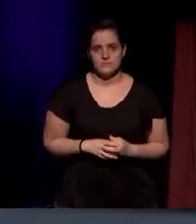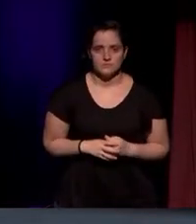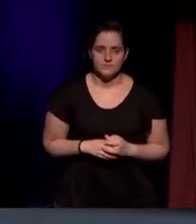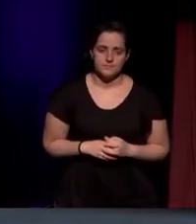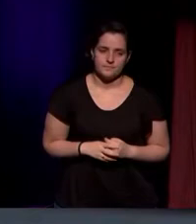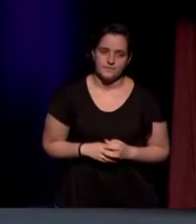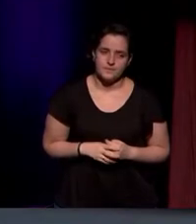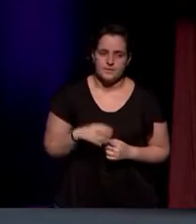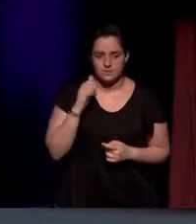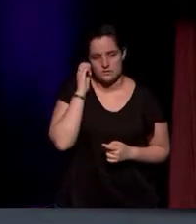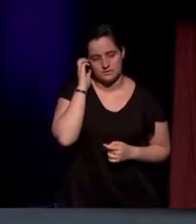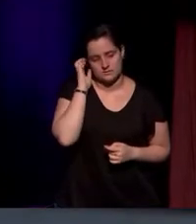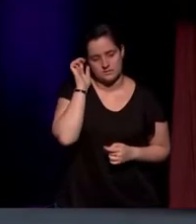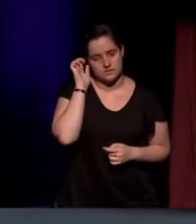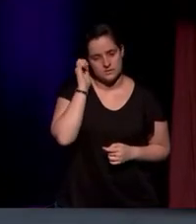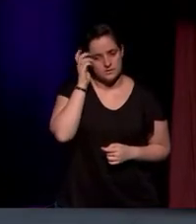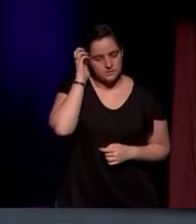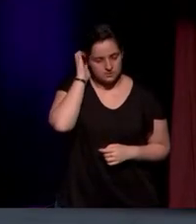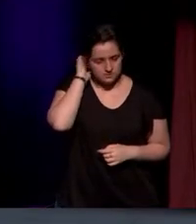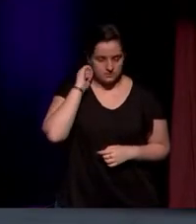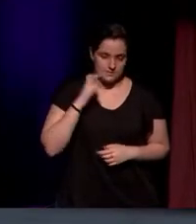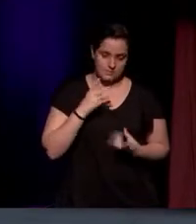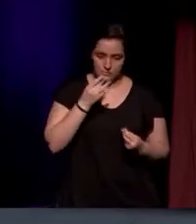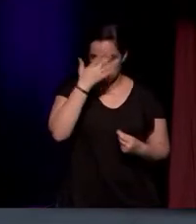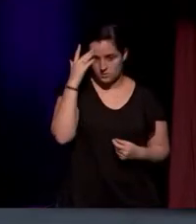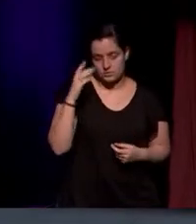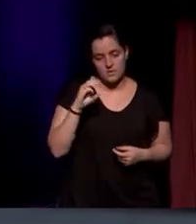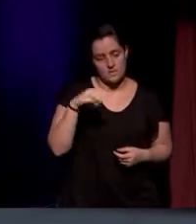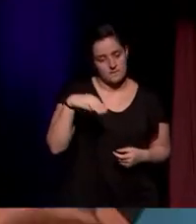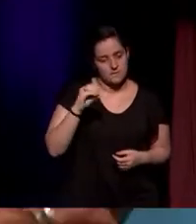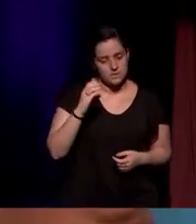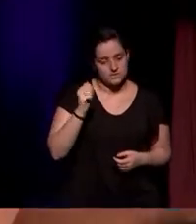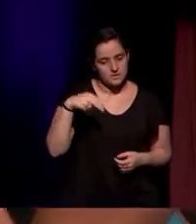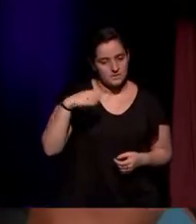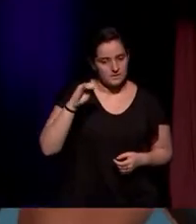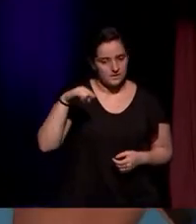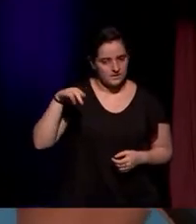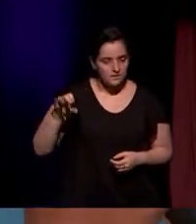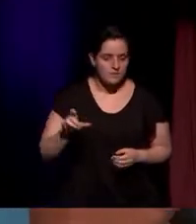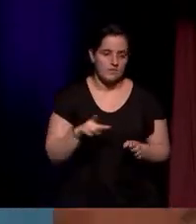people in Mozambique and people in Japan. Perfect. Muna.